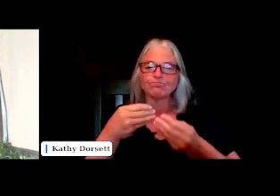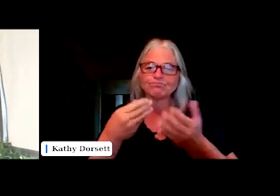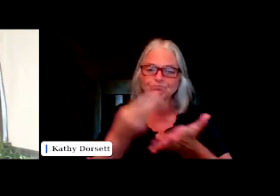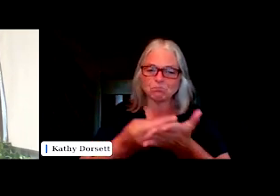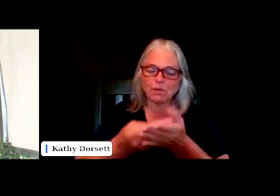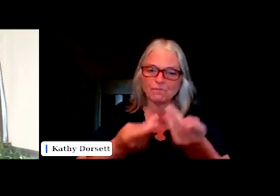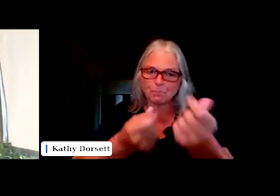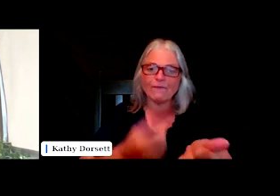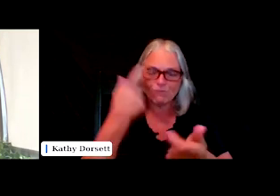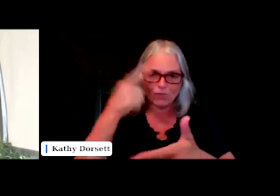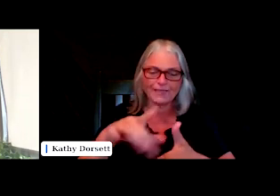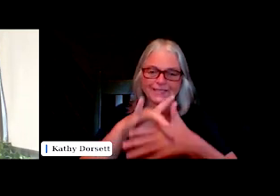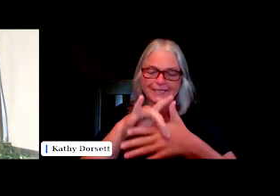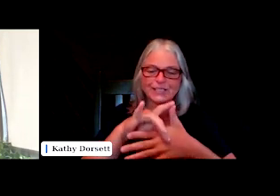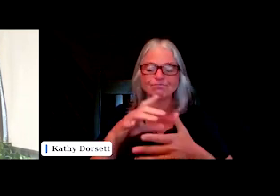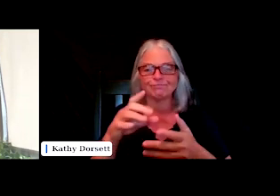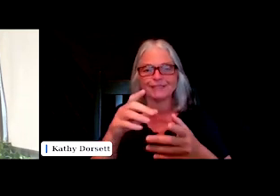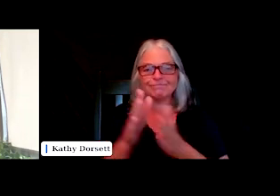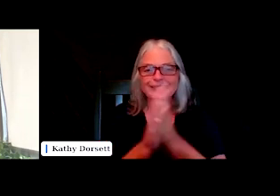Next slide, please.